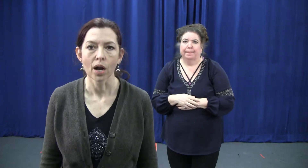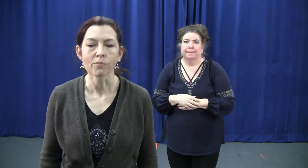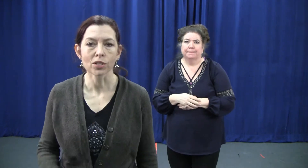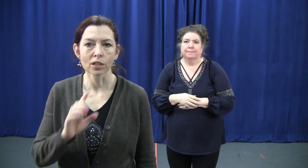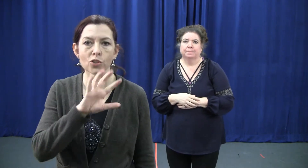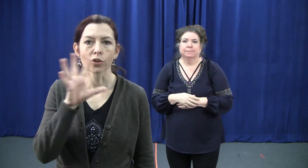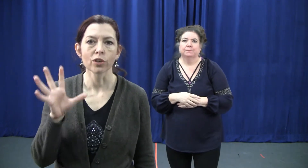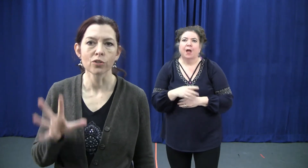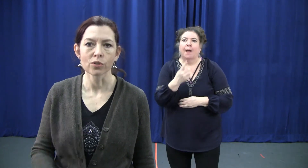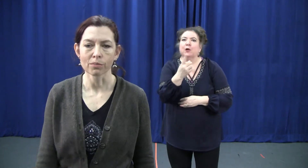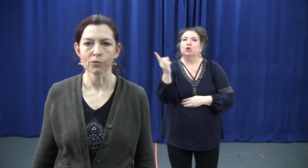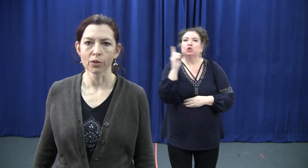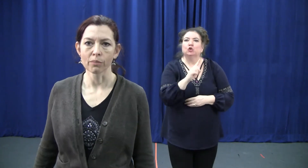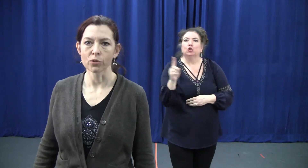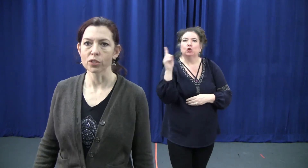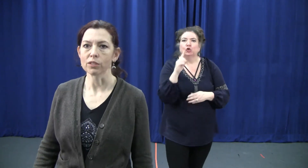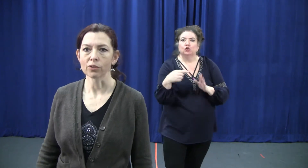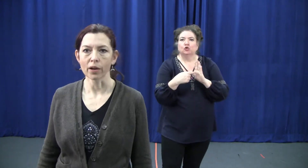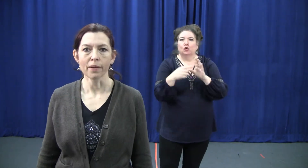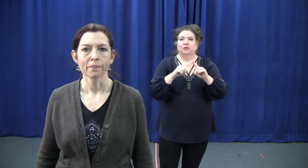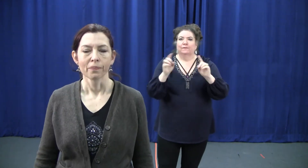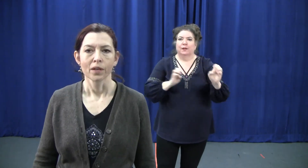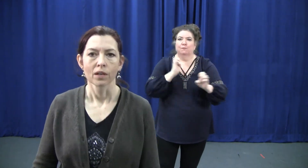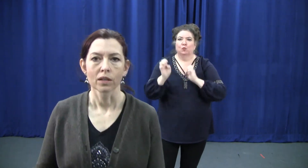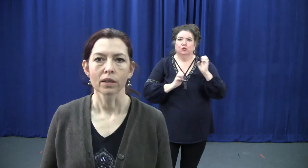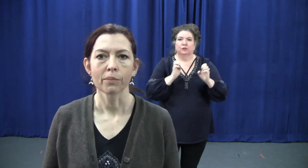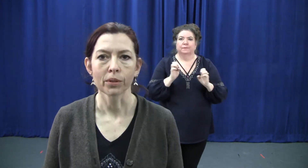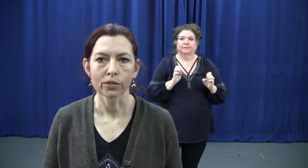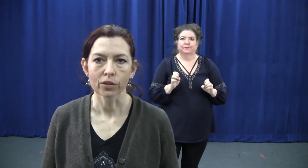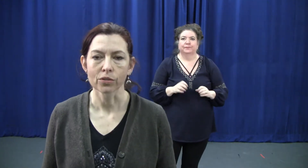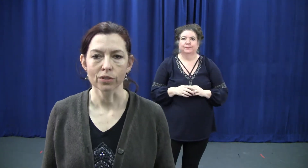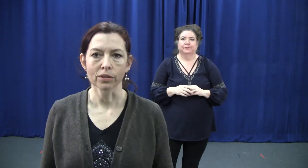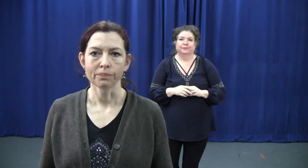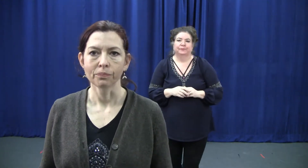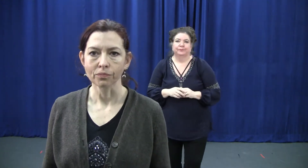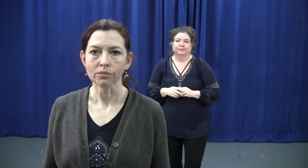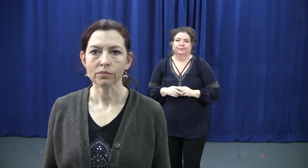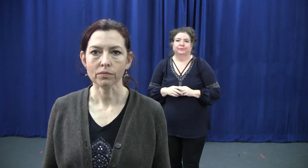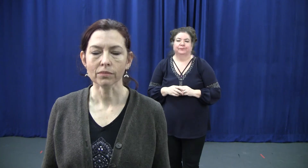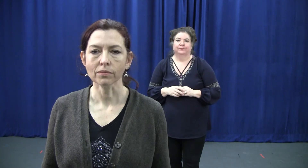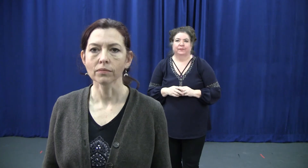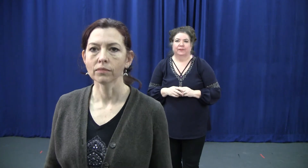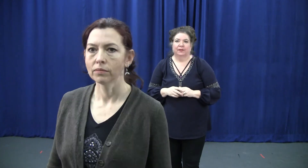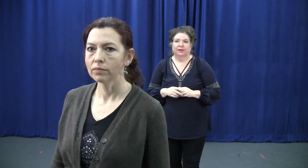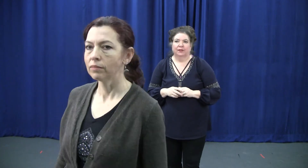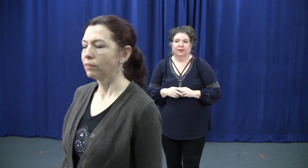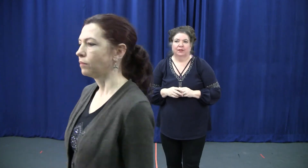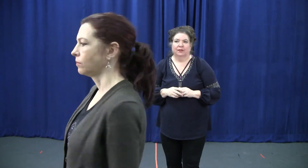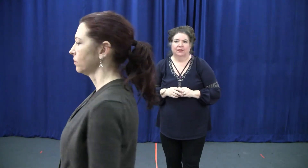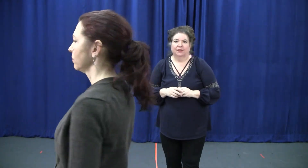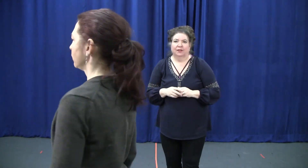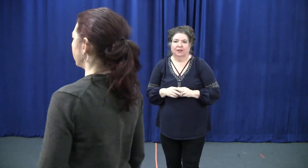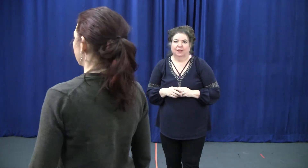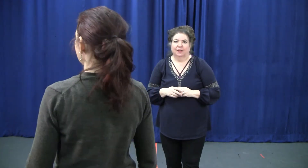I'm just gonna turn and do some different emotions.. I'll get up a little closer...